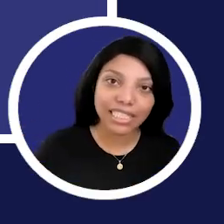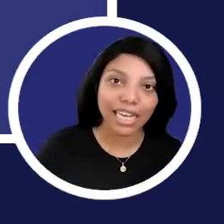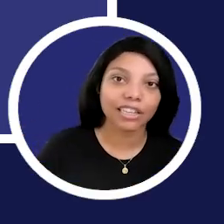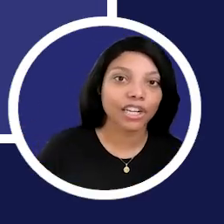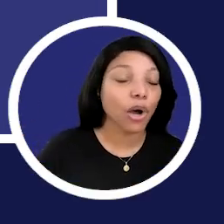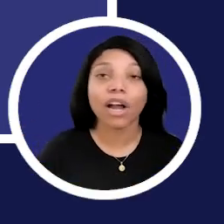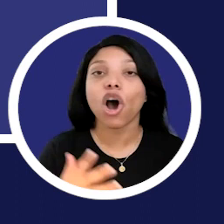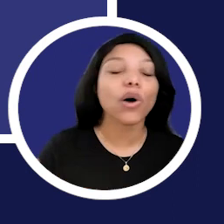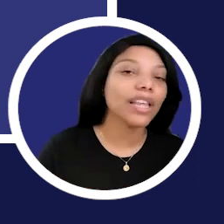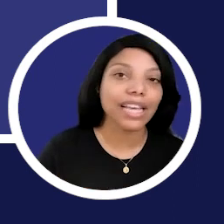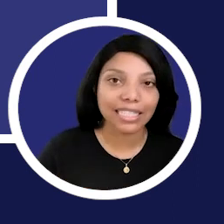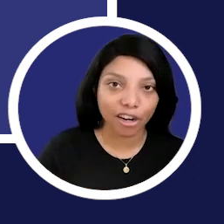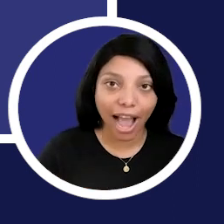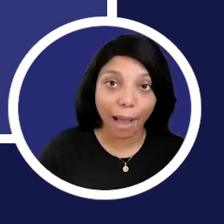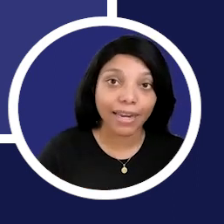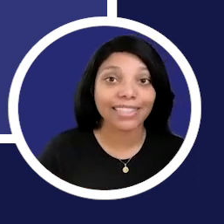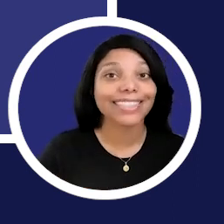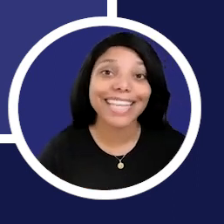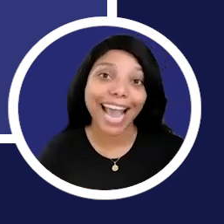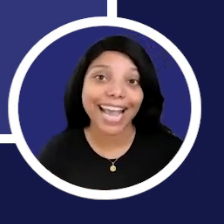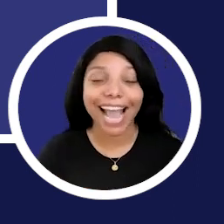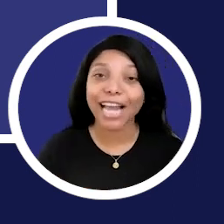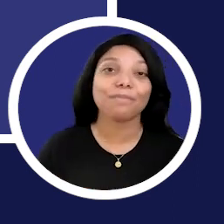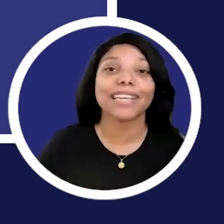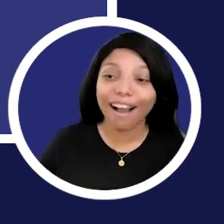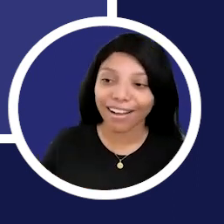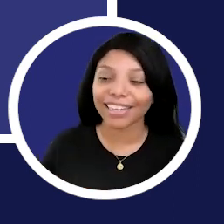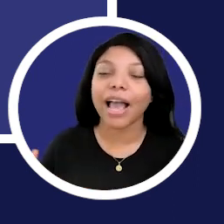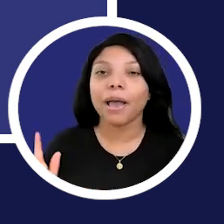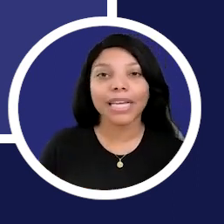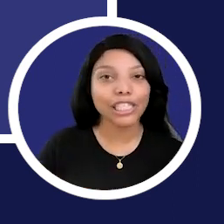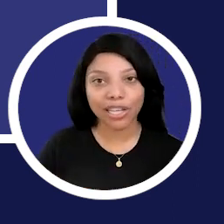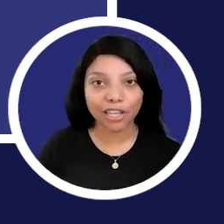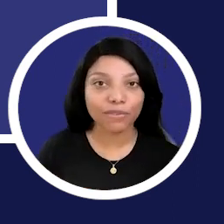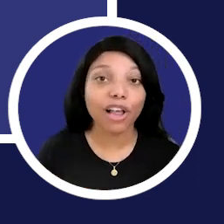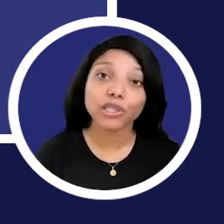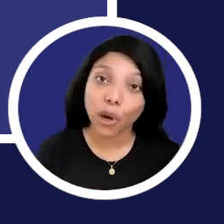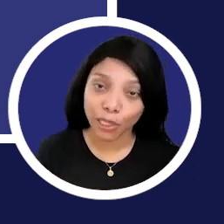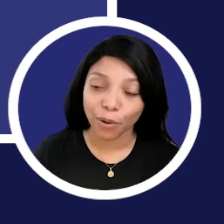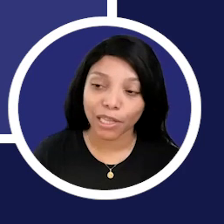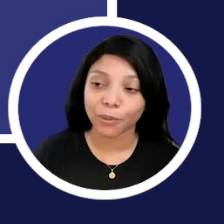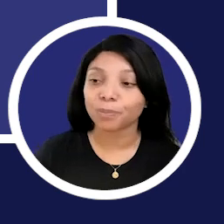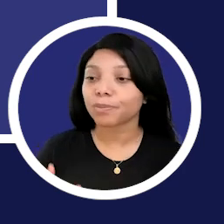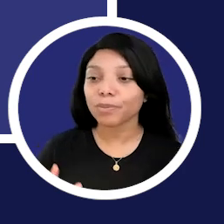stay in the know on all the things that are happening today and beyond, make sure that you follow Tony Coelho.